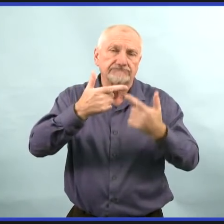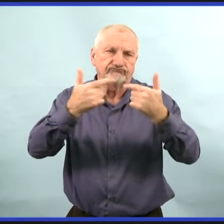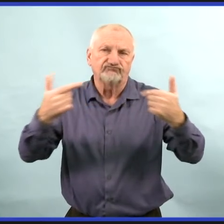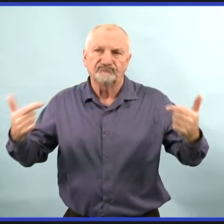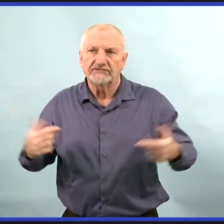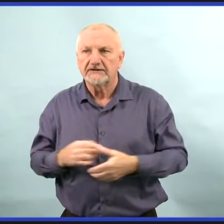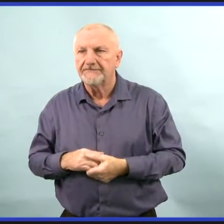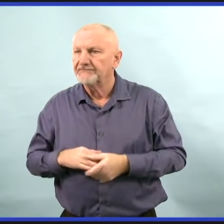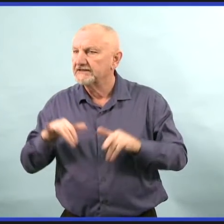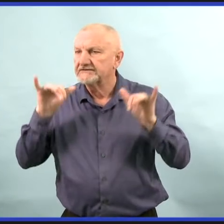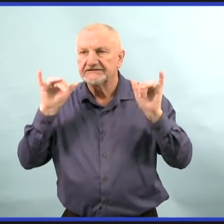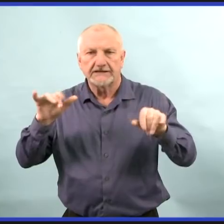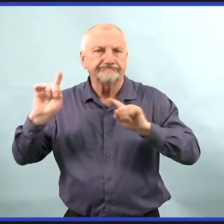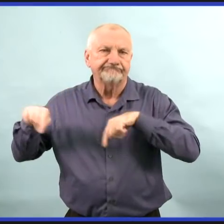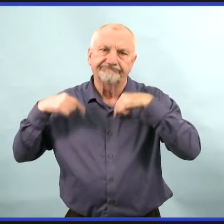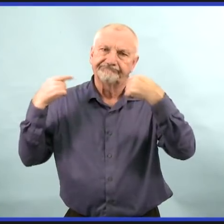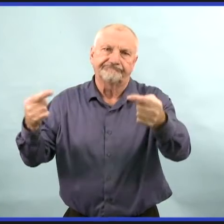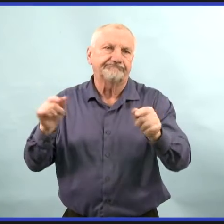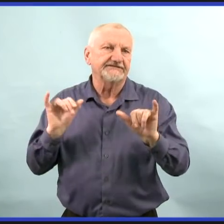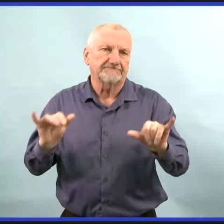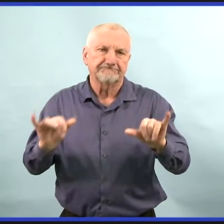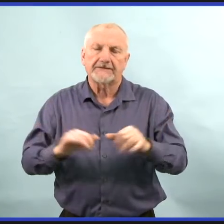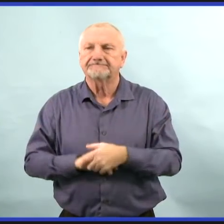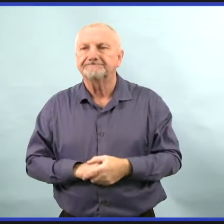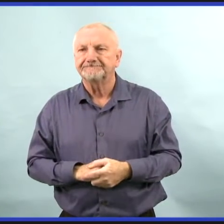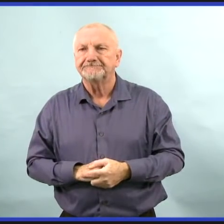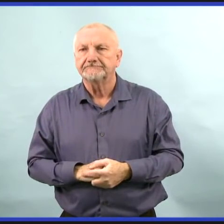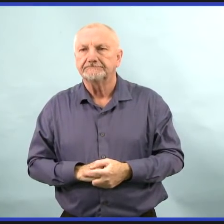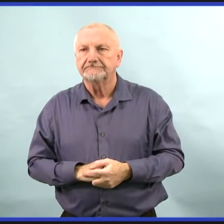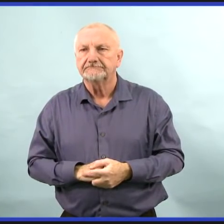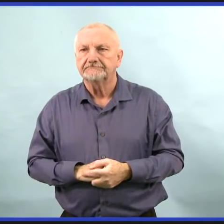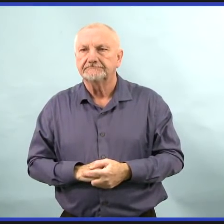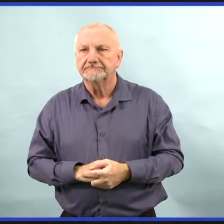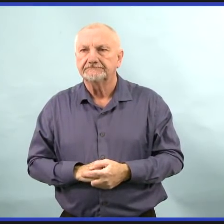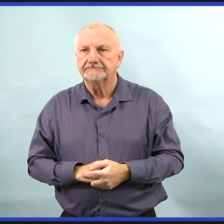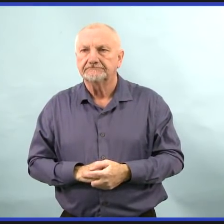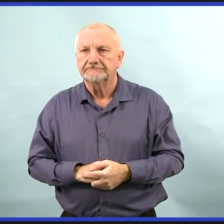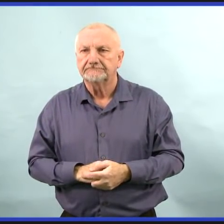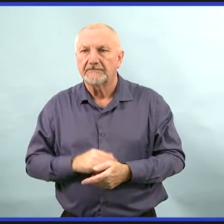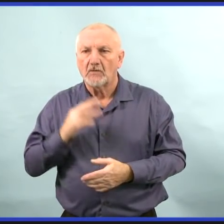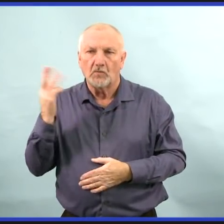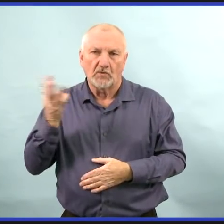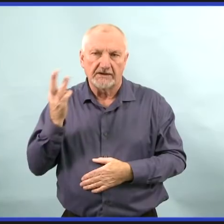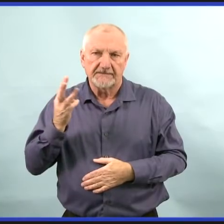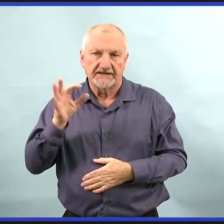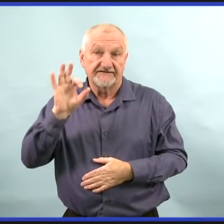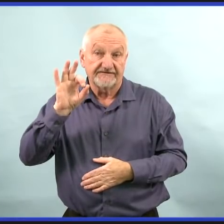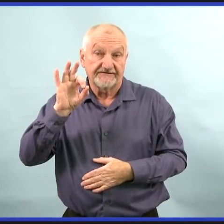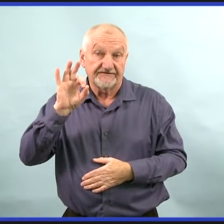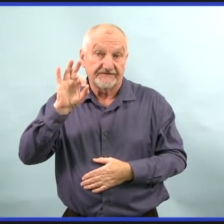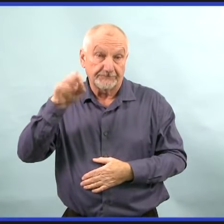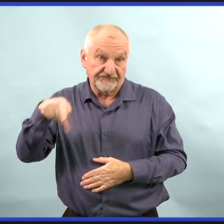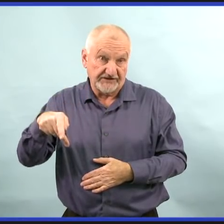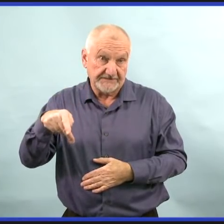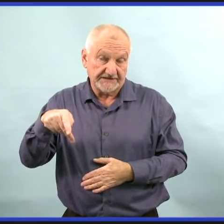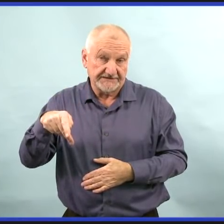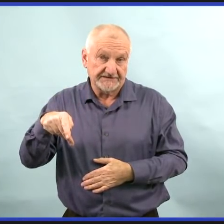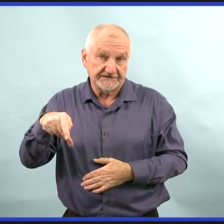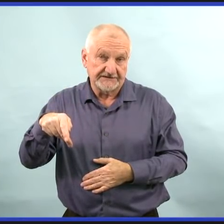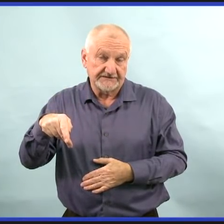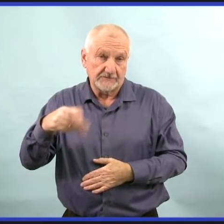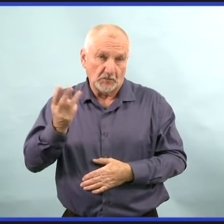okay thanks okay thank you sir uh to the winnipeg free press now good afternoon dr russon we know